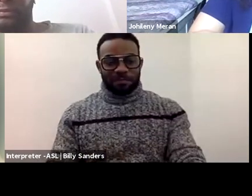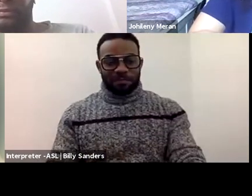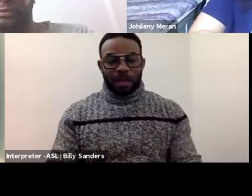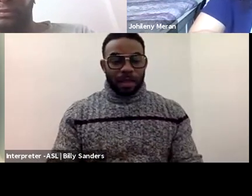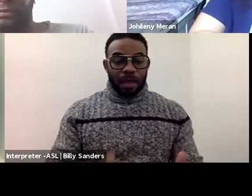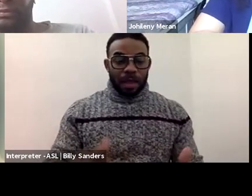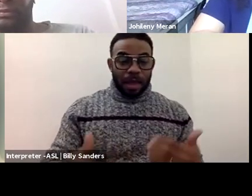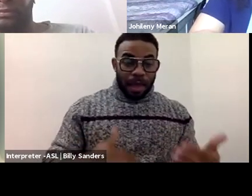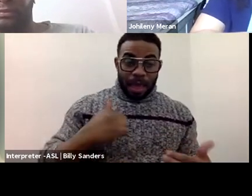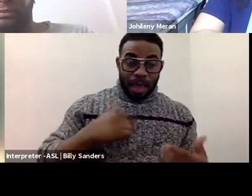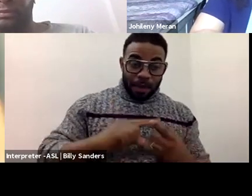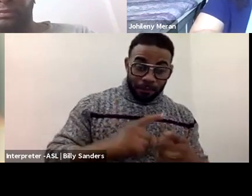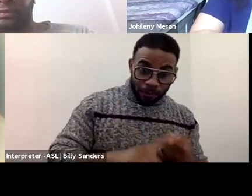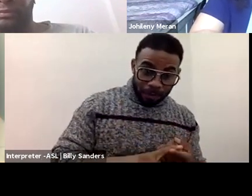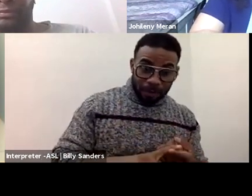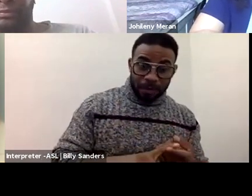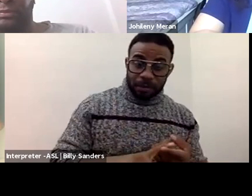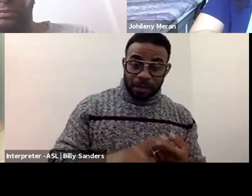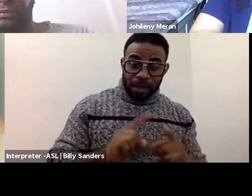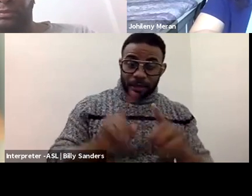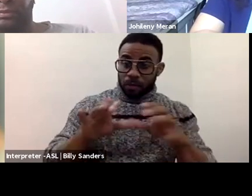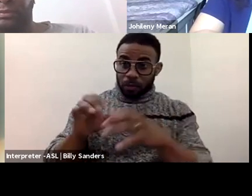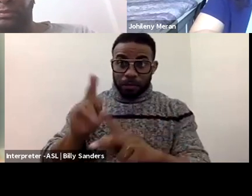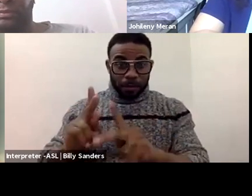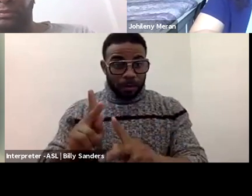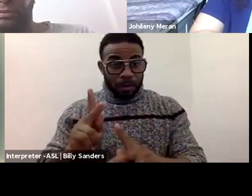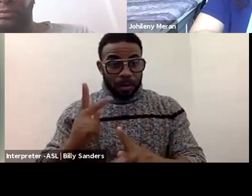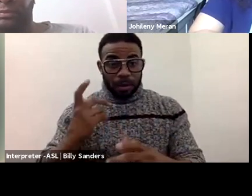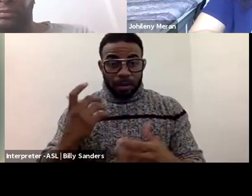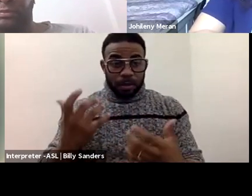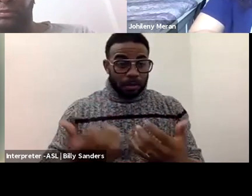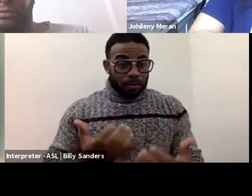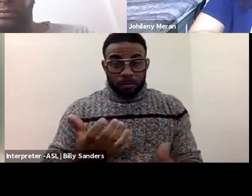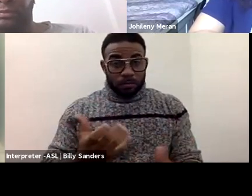having friends and having a group of people who just are willing to be there with you